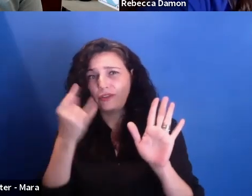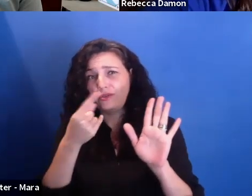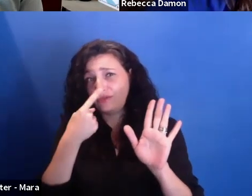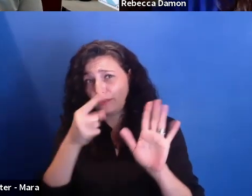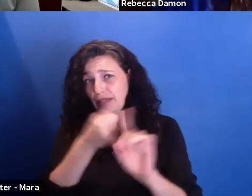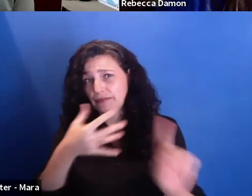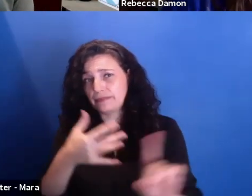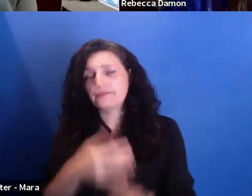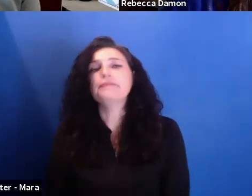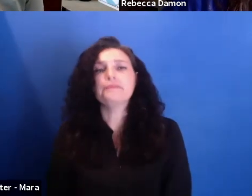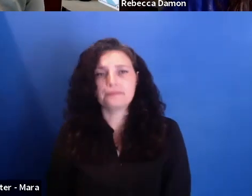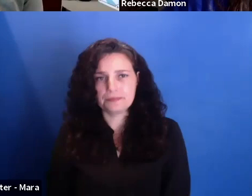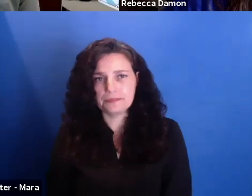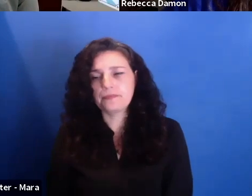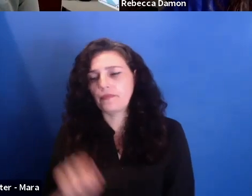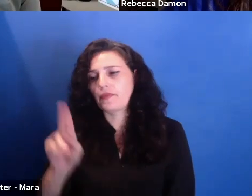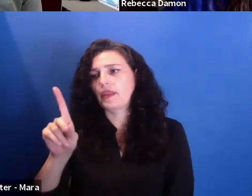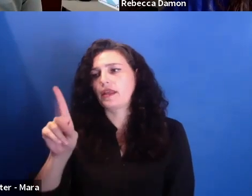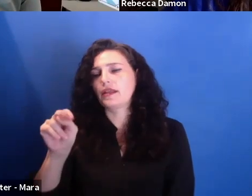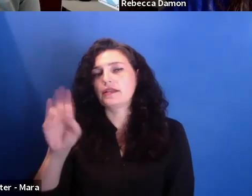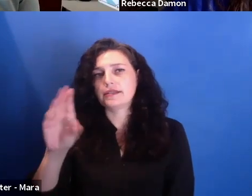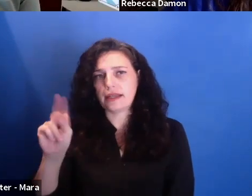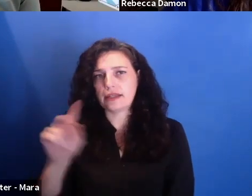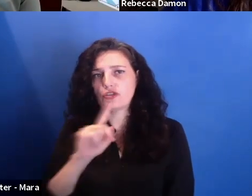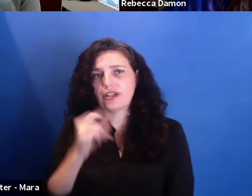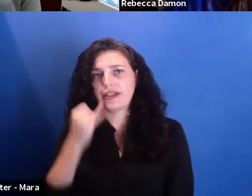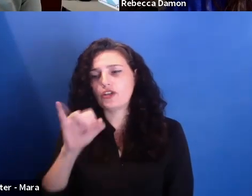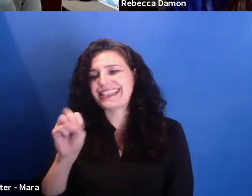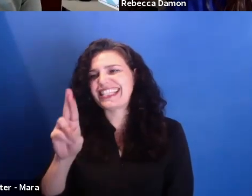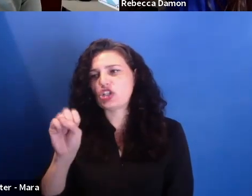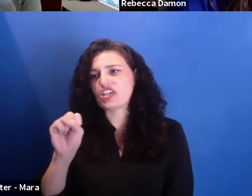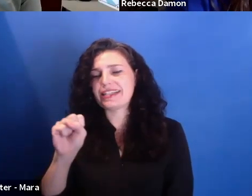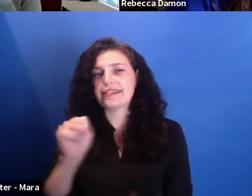Sure, absolutely, so let's start with series regulars. If you're a series regular on a television series,